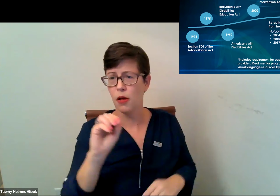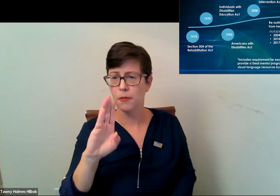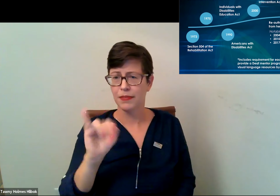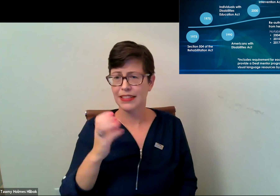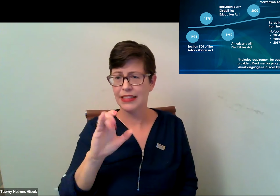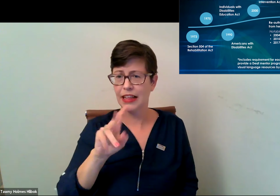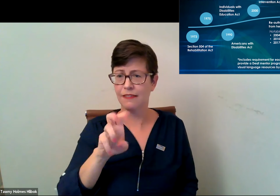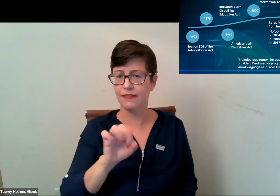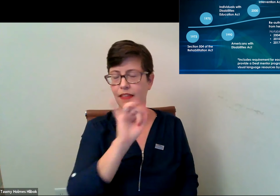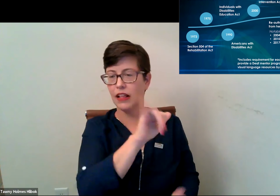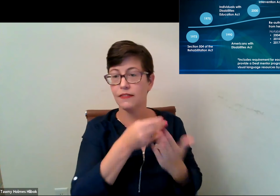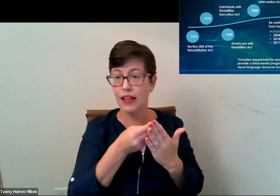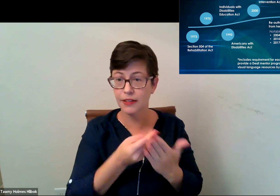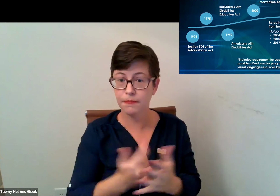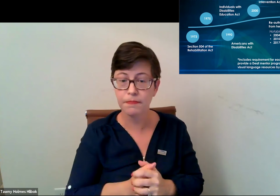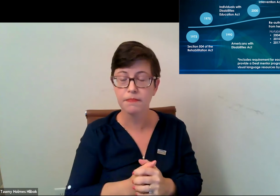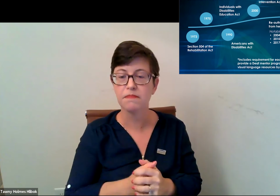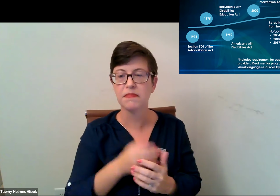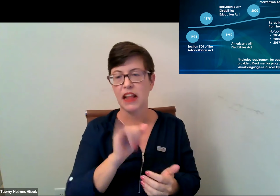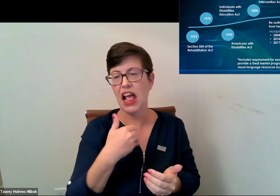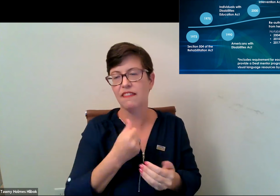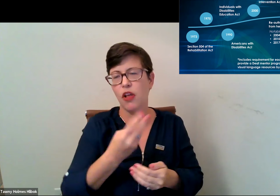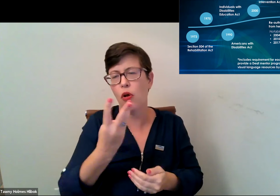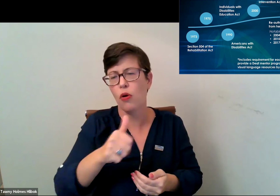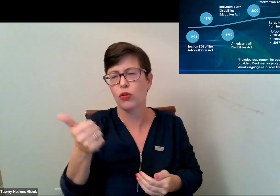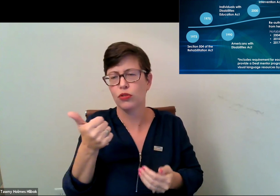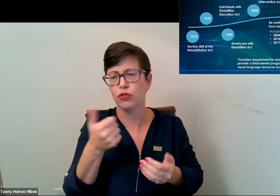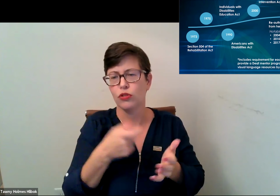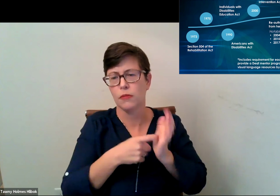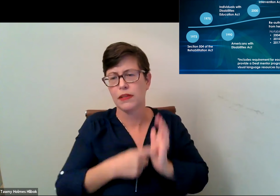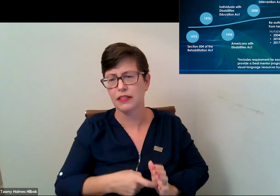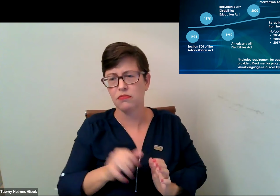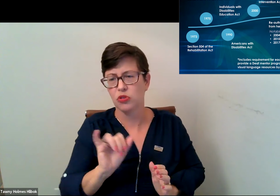And they see that all of the objectives have been met for use of that funding and there are